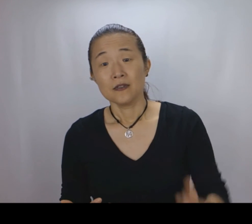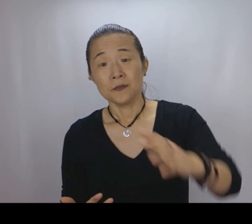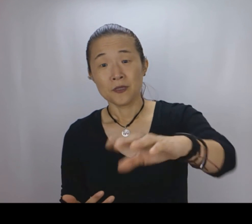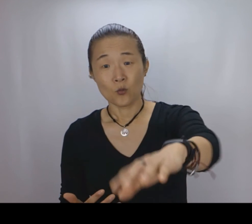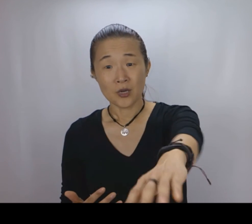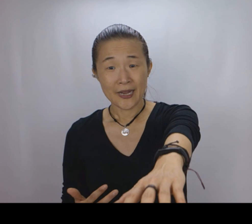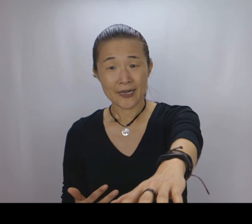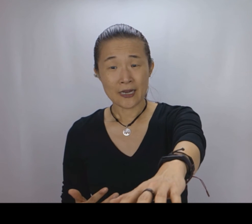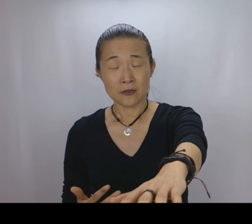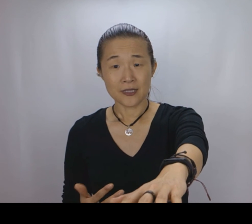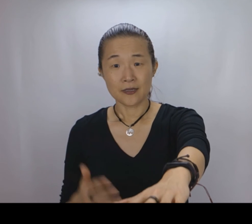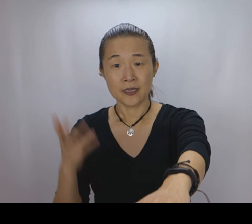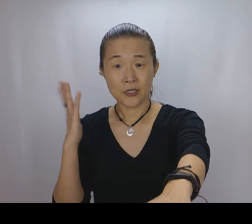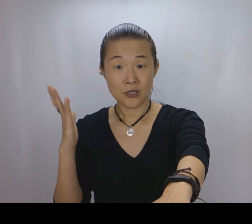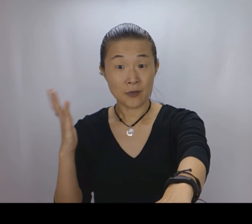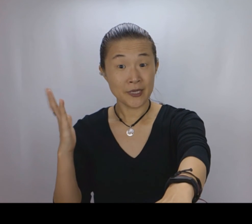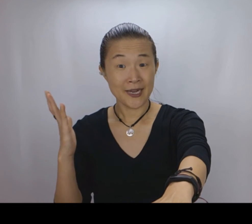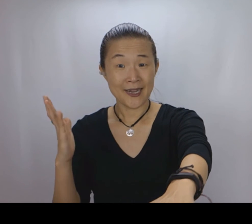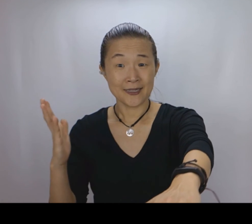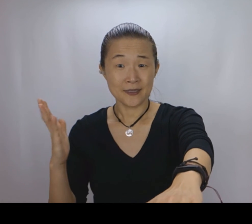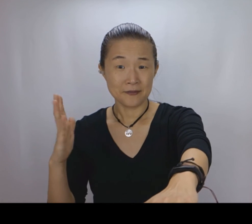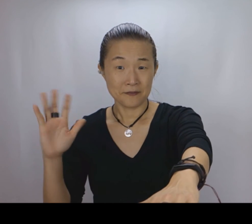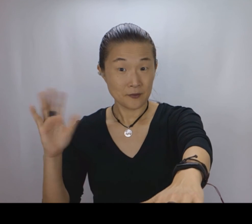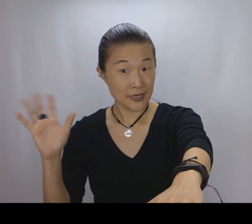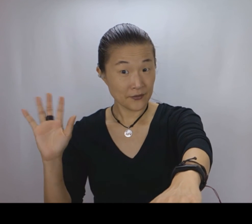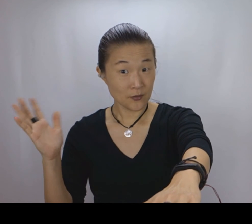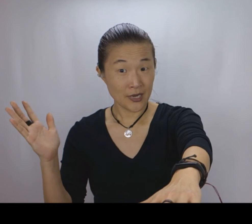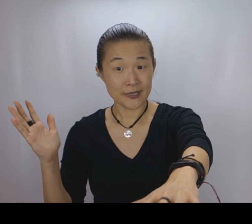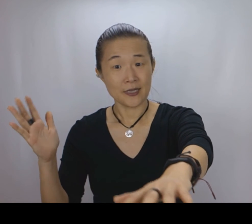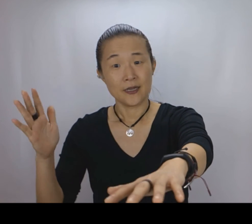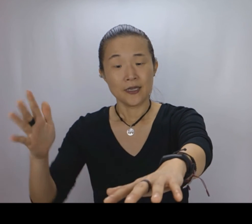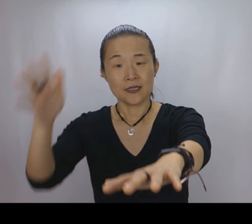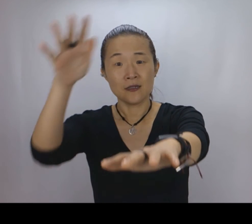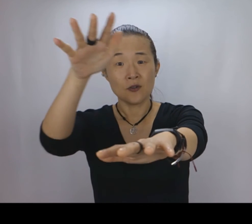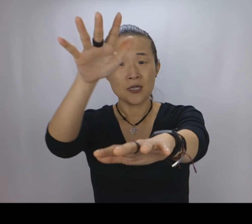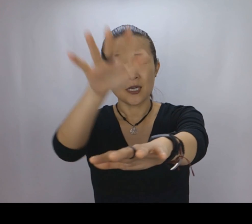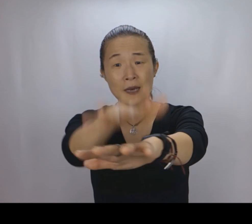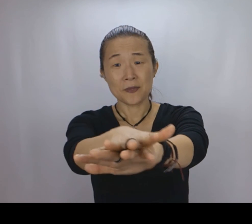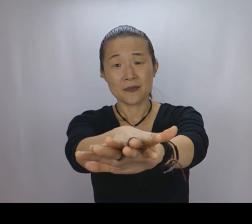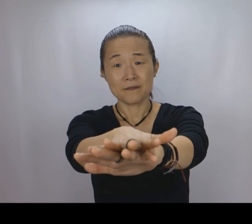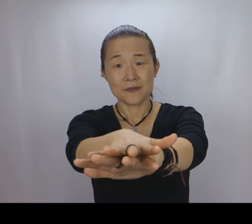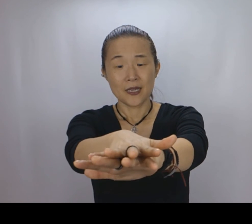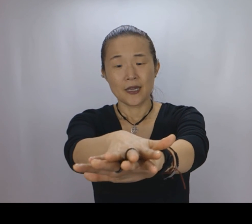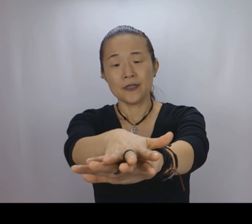You put one hand out and then you're dominant hand, left or right, it's going to go on top,